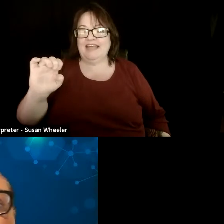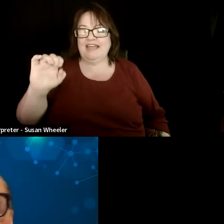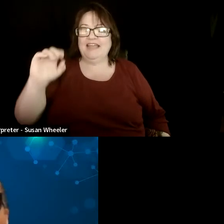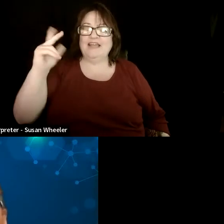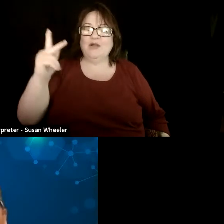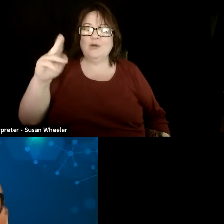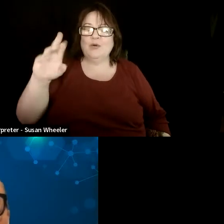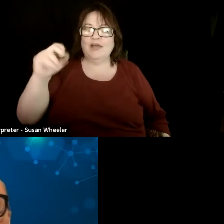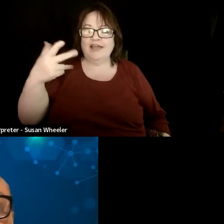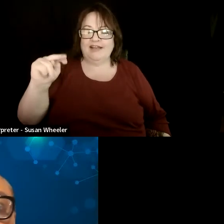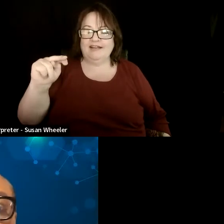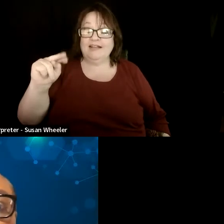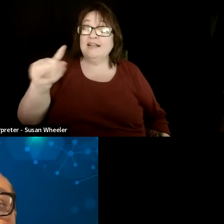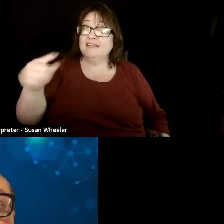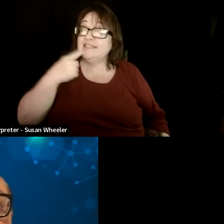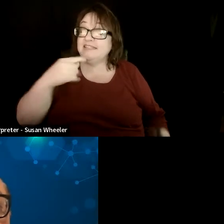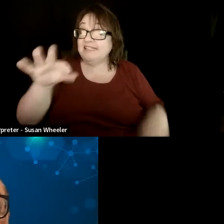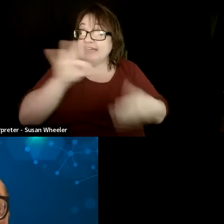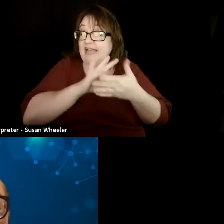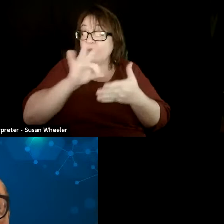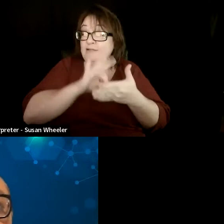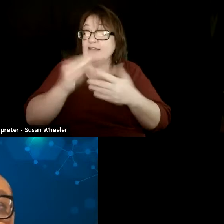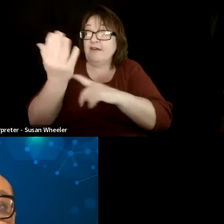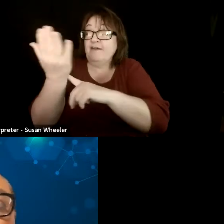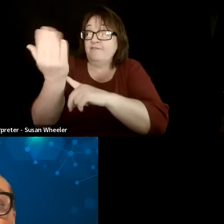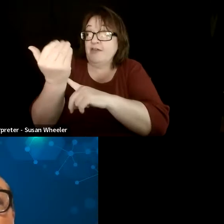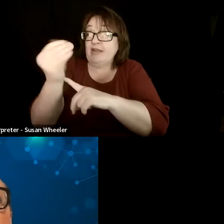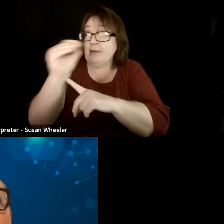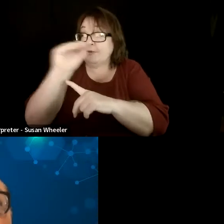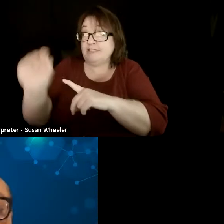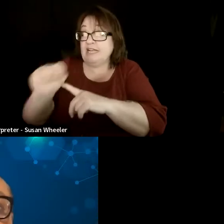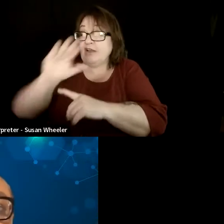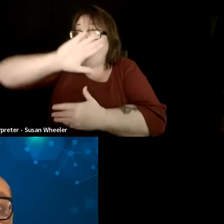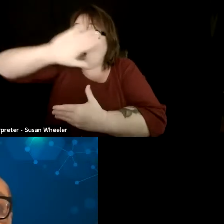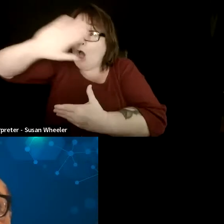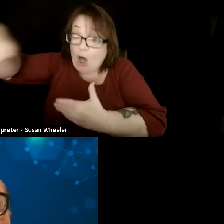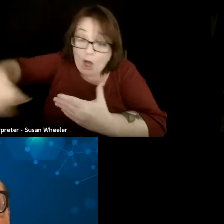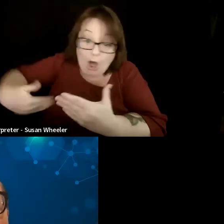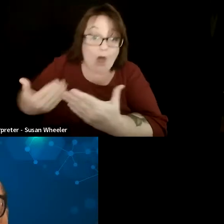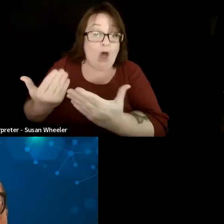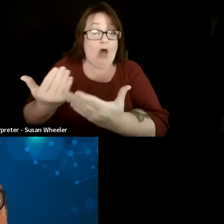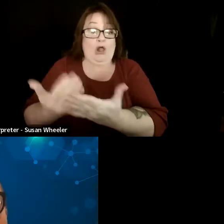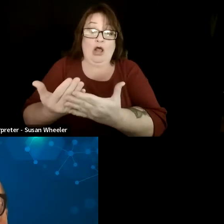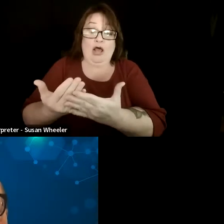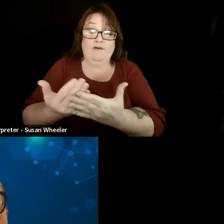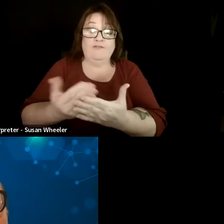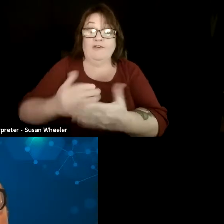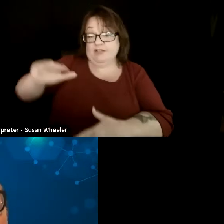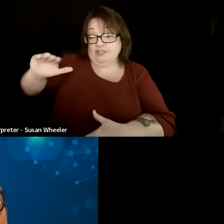that 15% of all of the minor's earnings must be set aside by the employer,